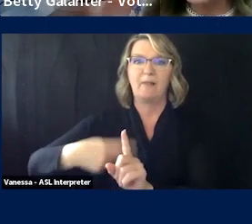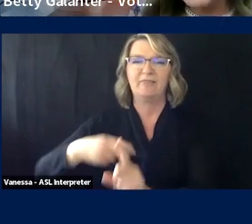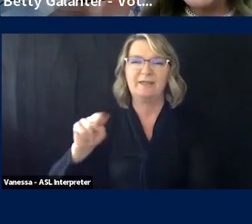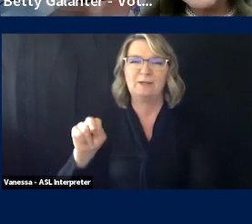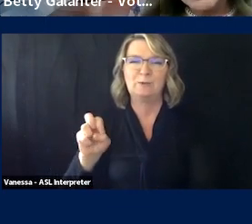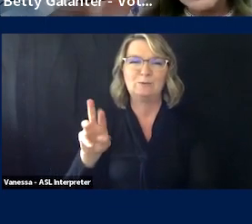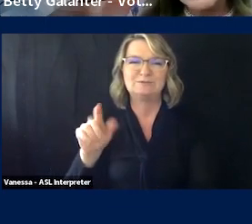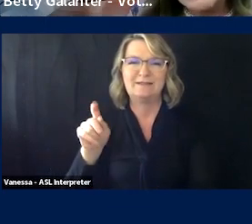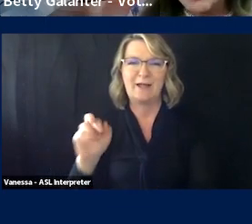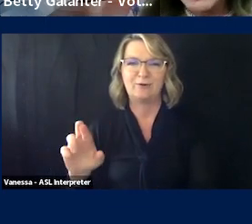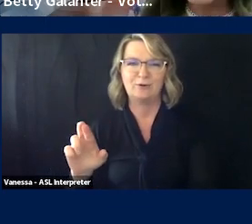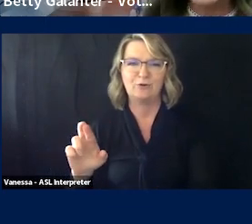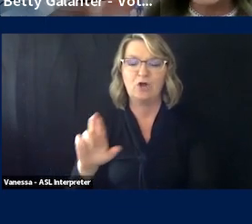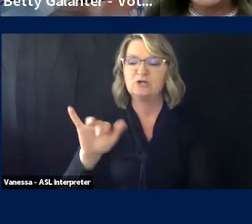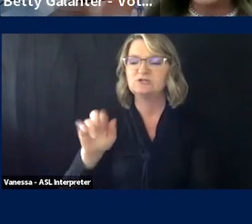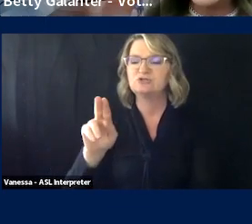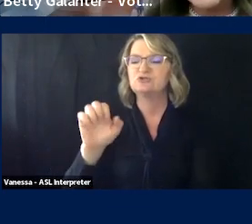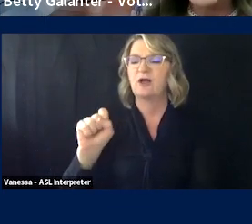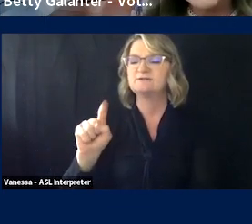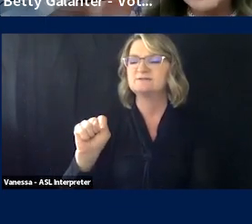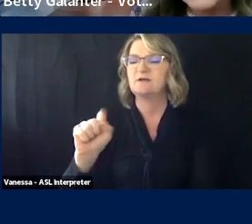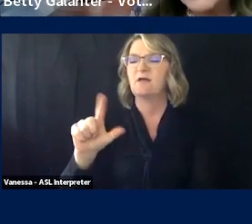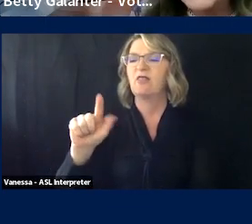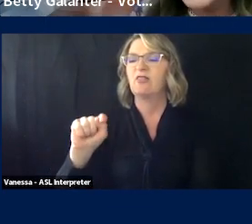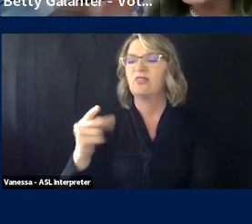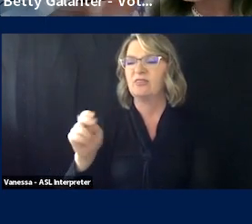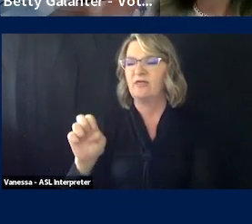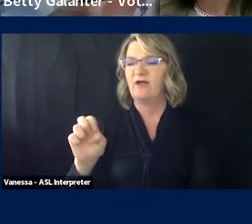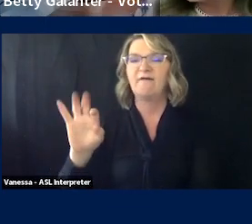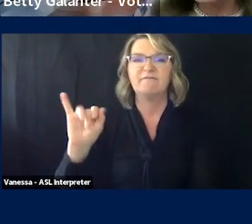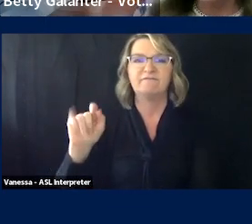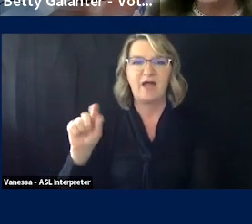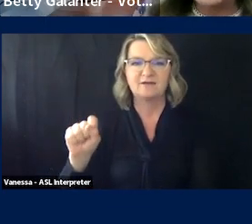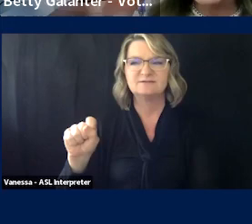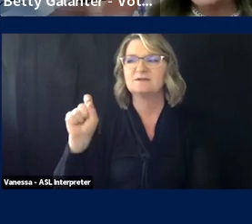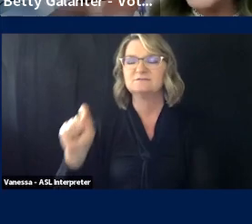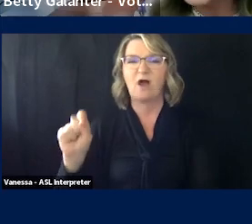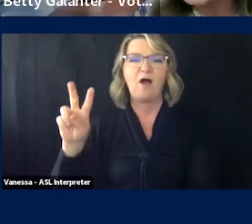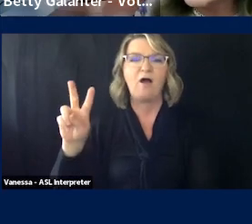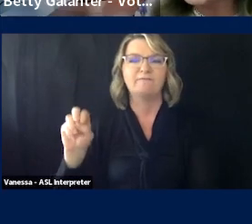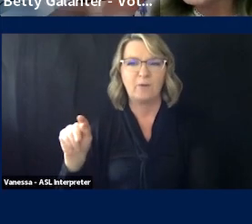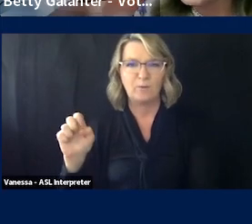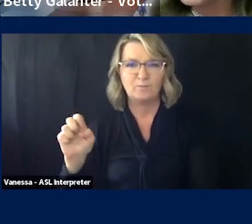informed you can also subscribe to our monthly Just the facts newsletter let's go to JustTheFacts.Vote